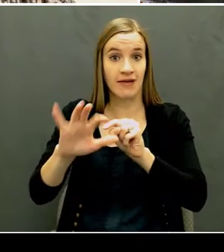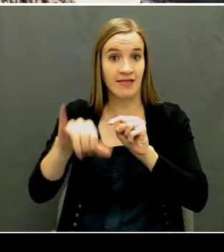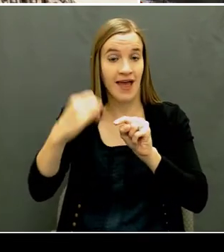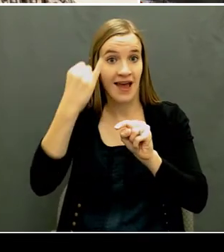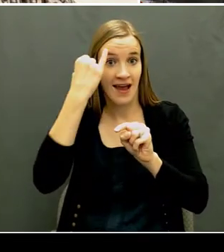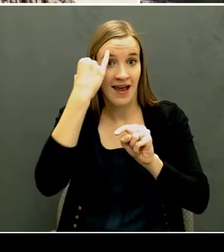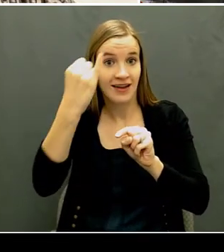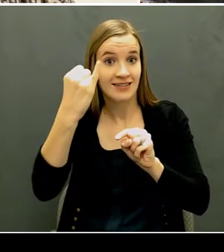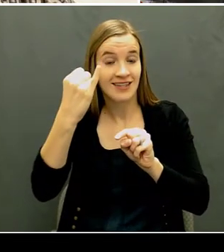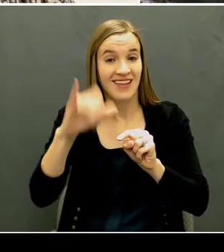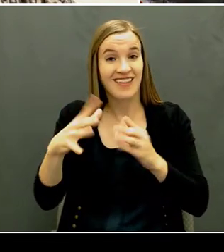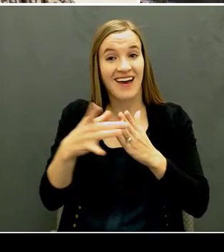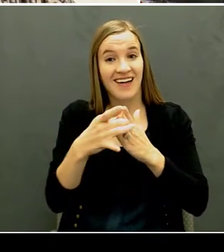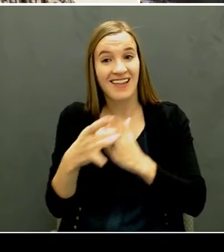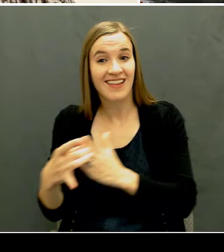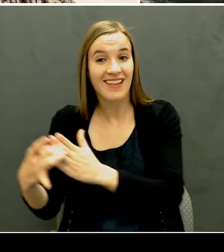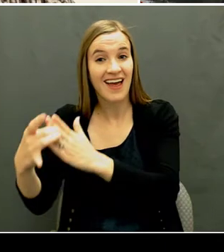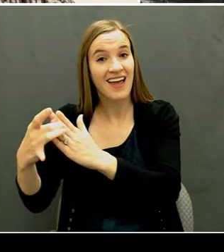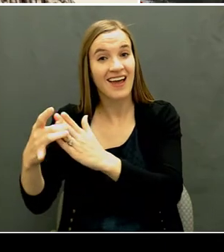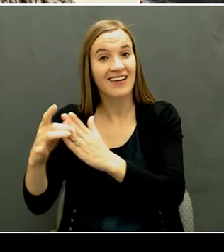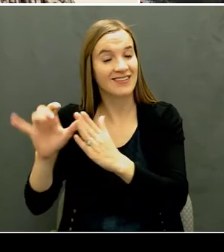ADA Torch Relay. Can you talk a little bit about that?